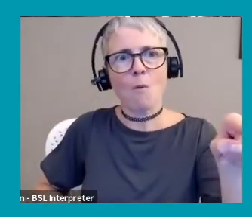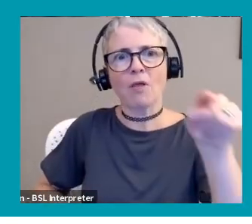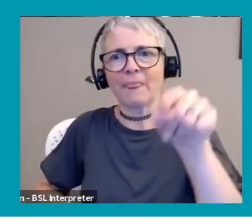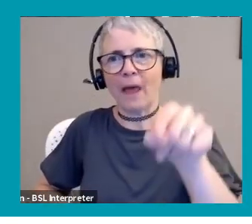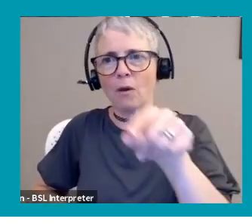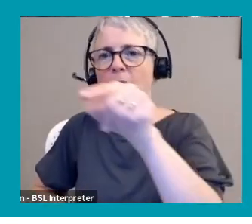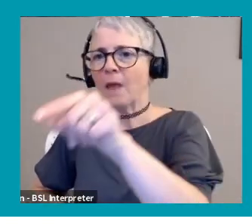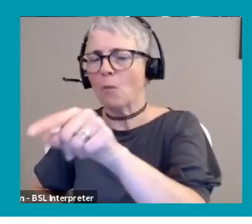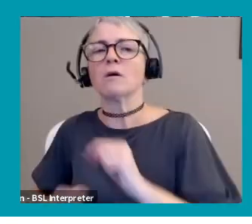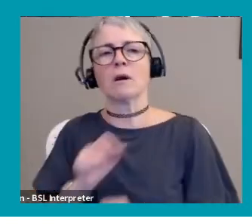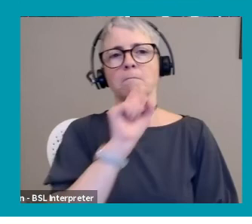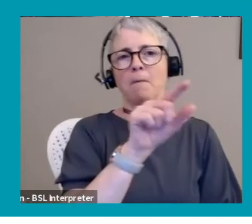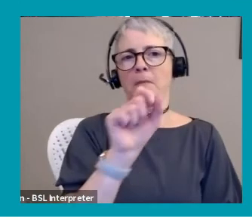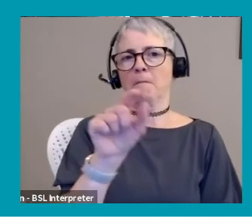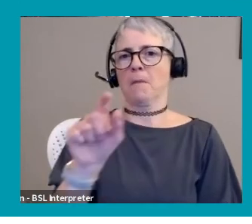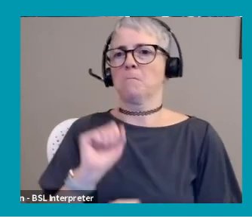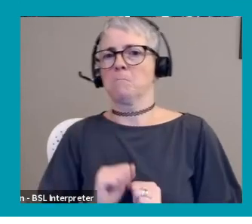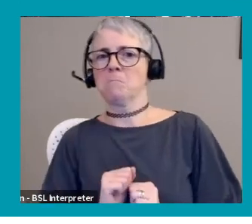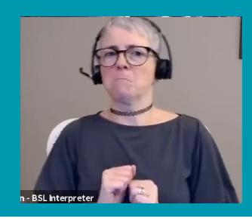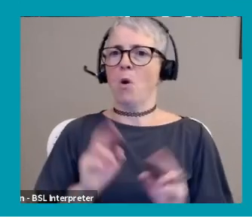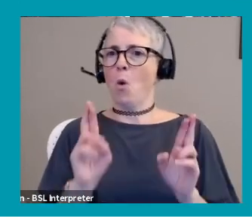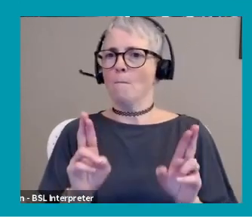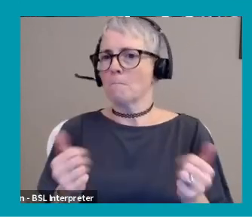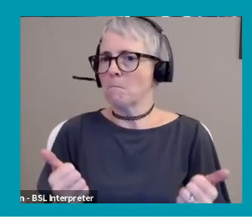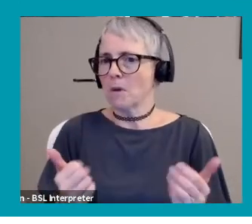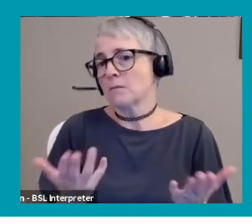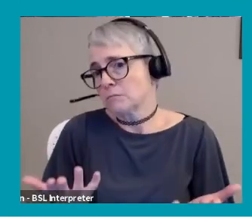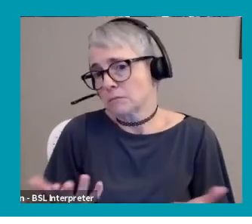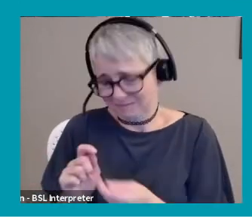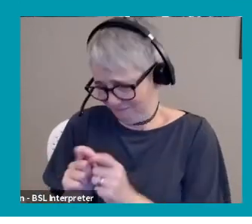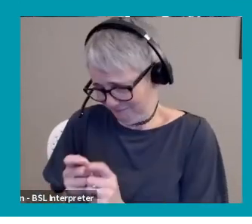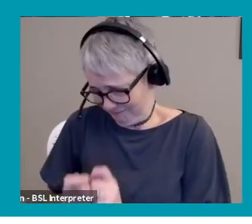so you might need to review what your targets are for the job. You know your values and all